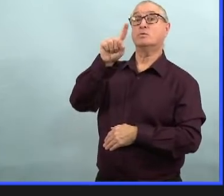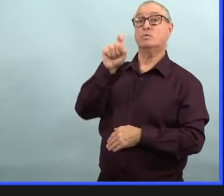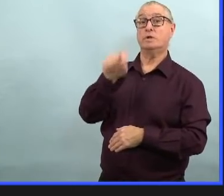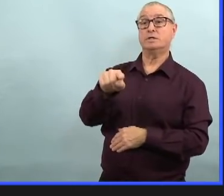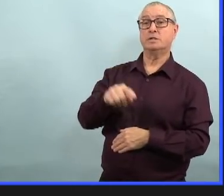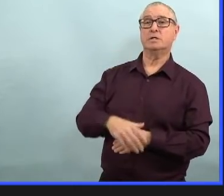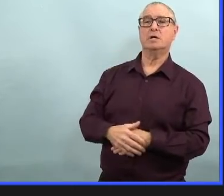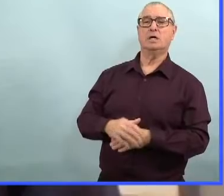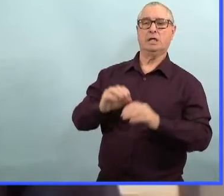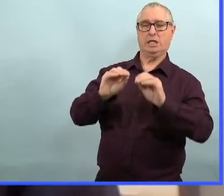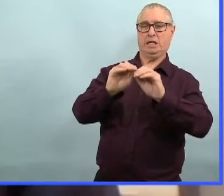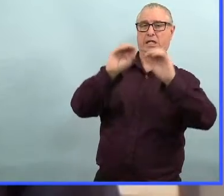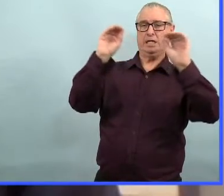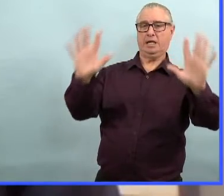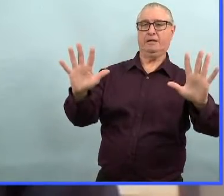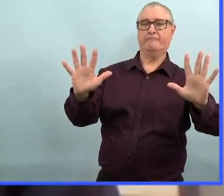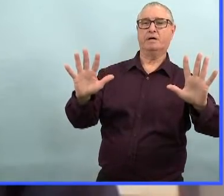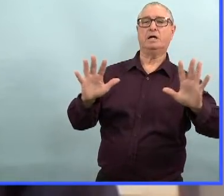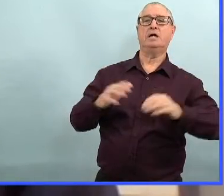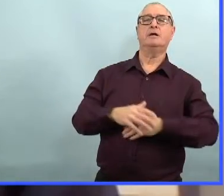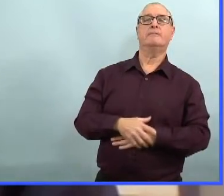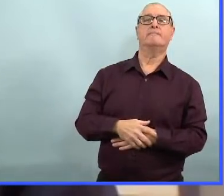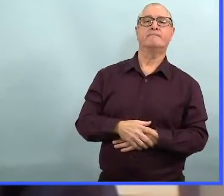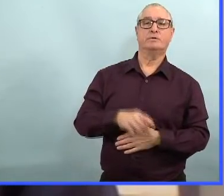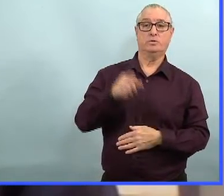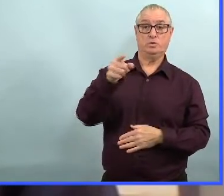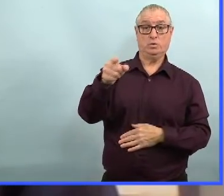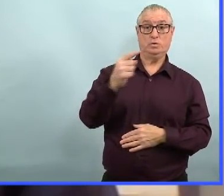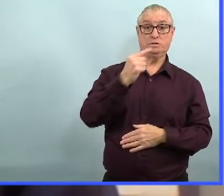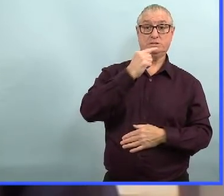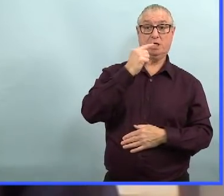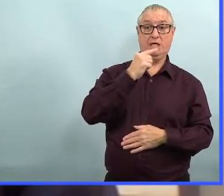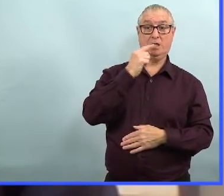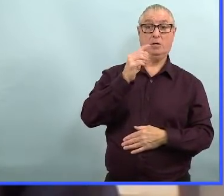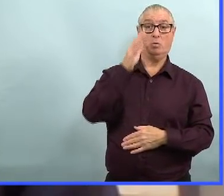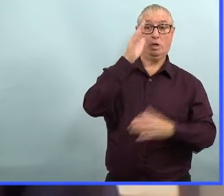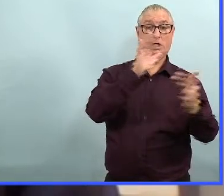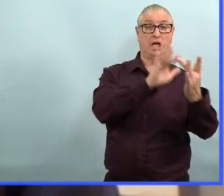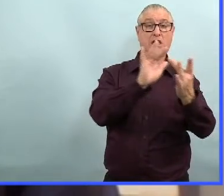most people use cell phones so they wouldn't have the landline ringing can you clarify if